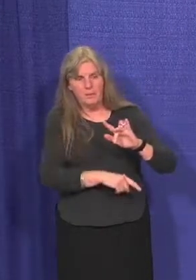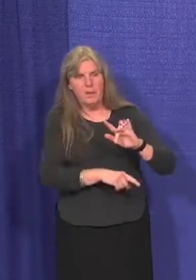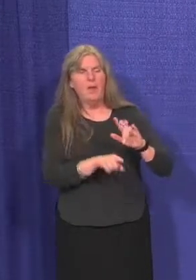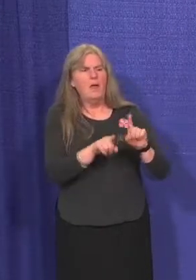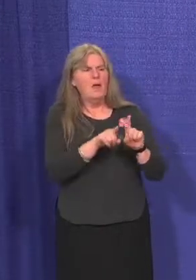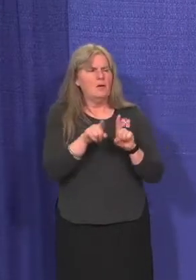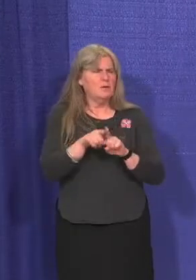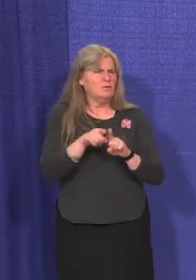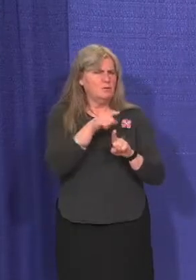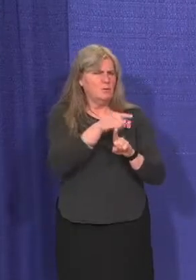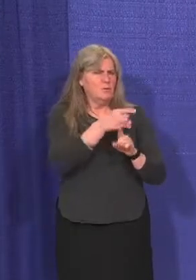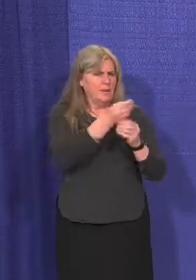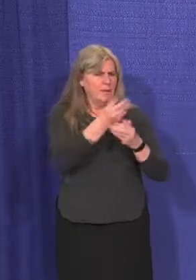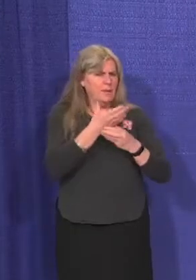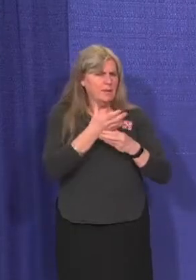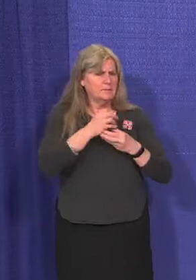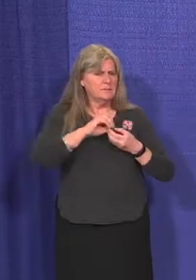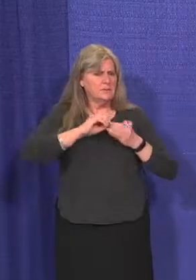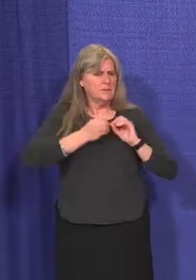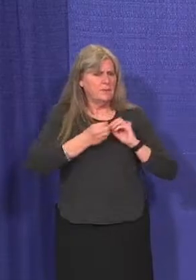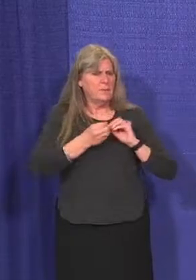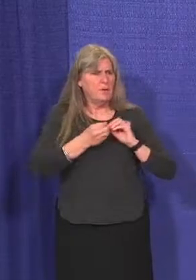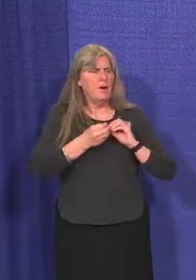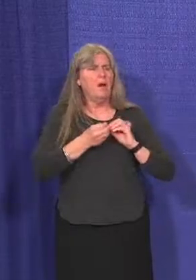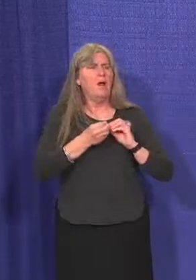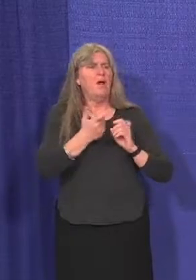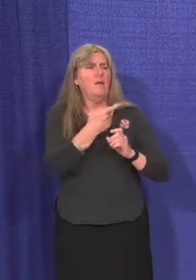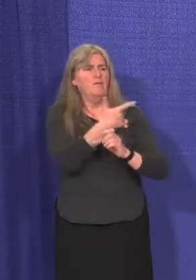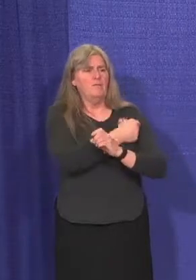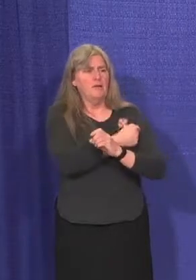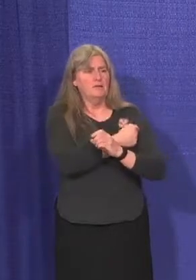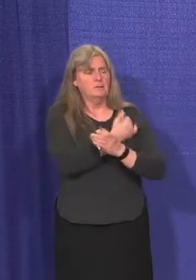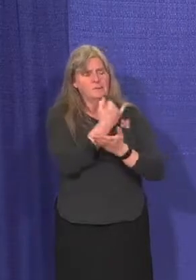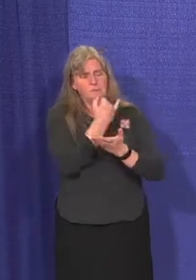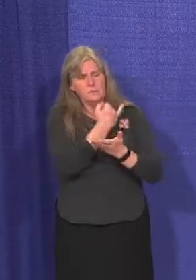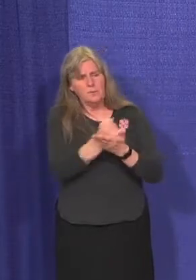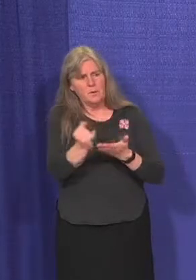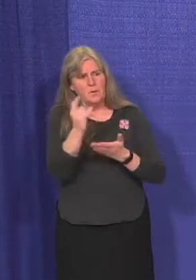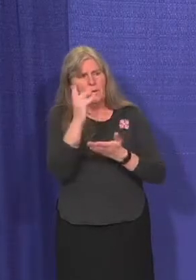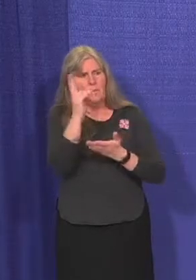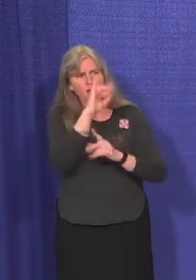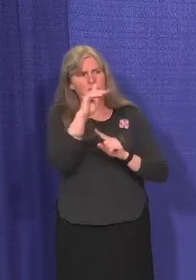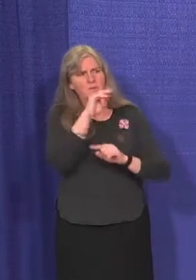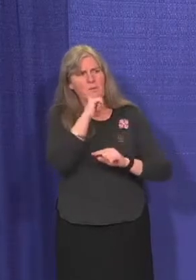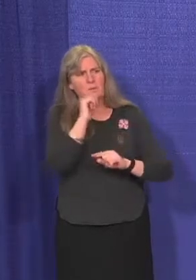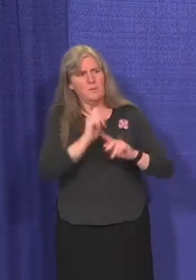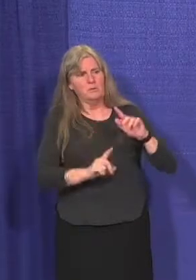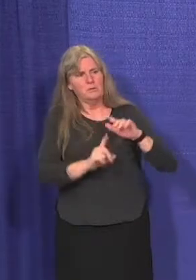As you repeat in French what are the consequences and the problem of people missing their